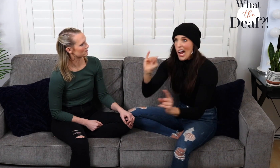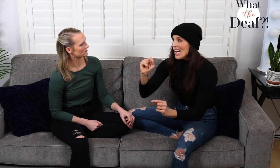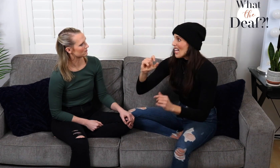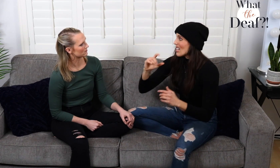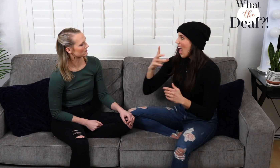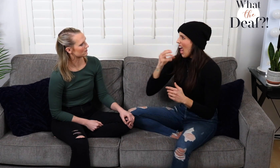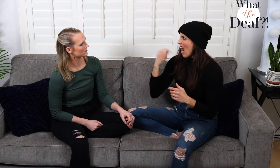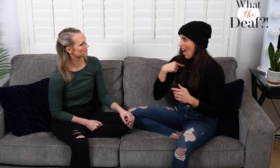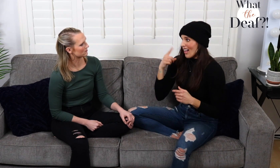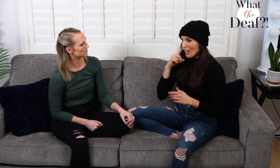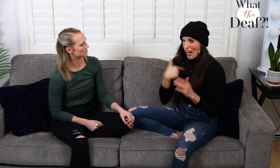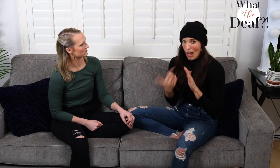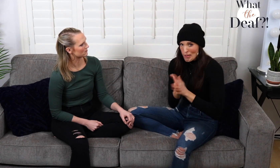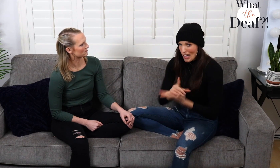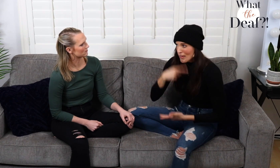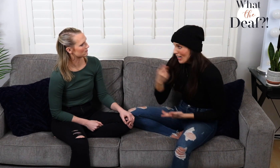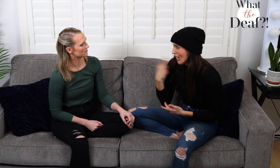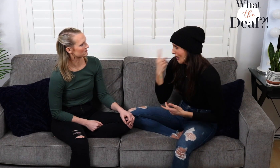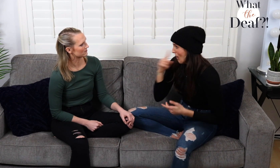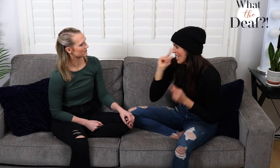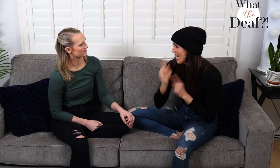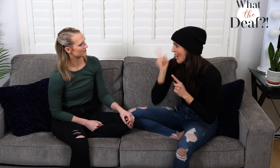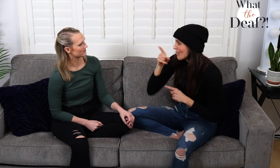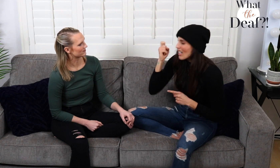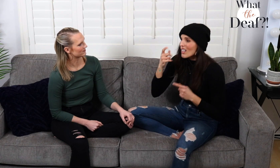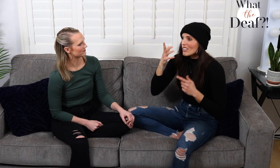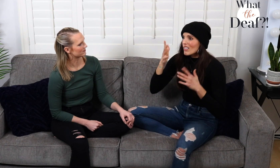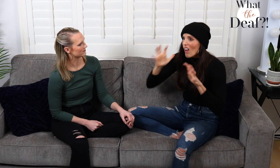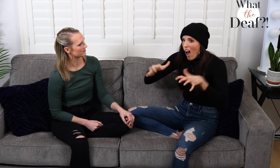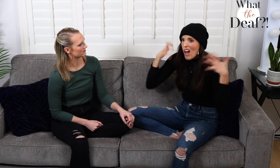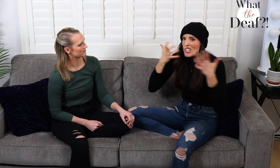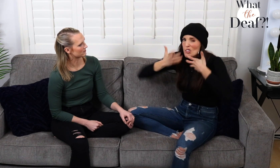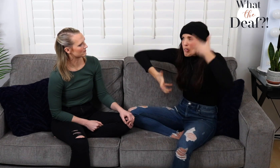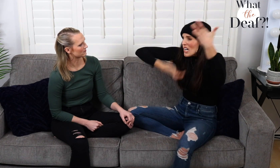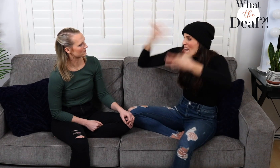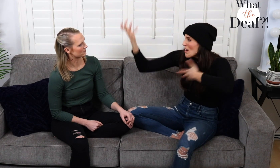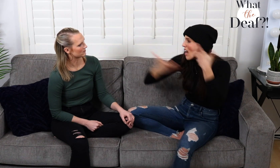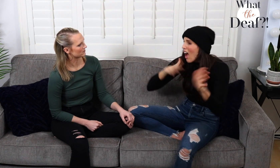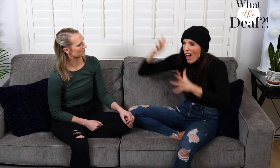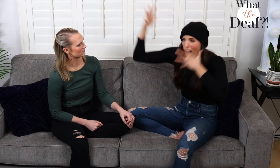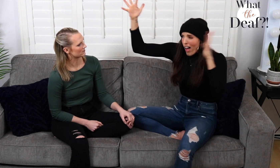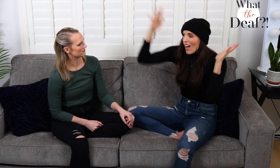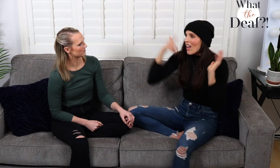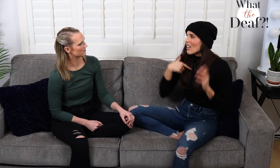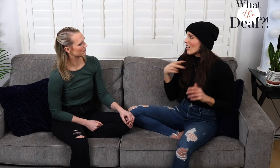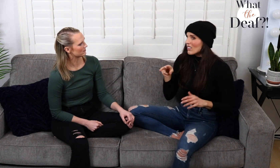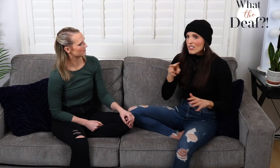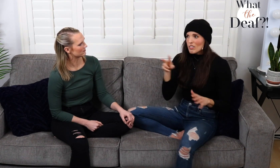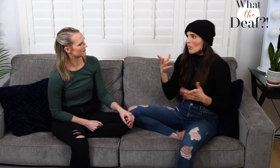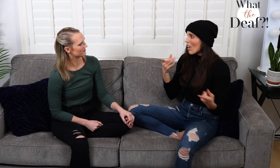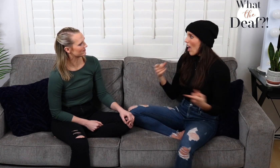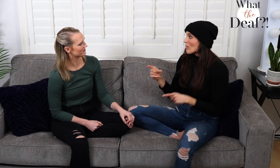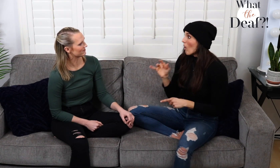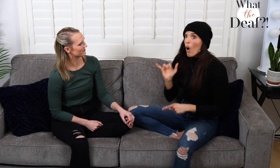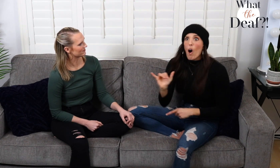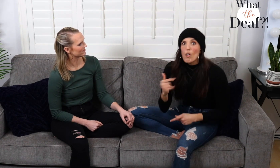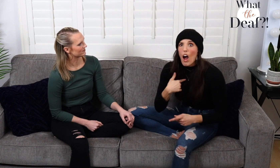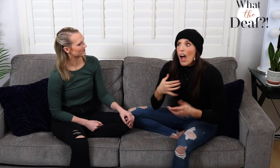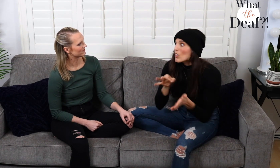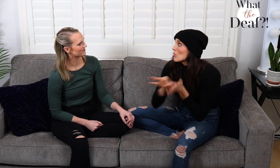the goal and I made it. I thought I'd became hearing for a second because the audience were they were screaming. And cheering and I was like, “What just happened?